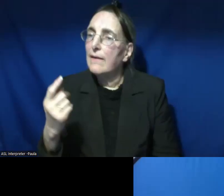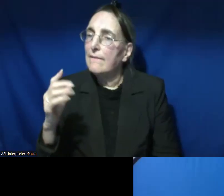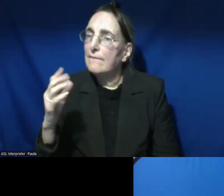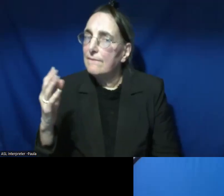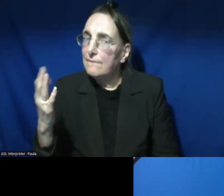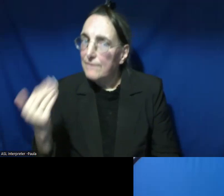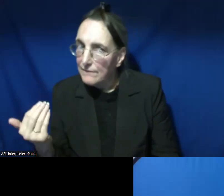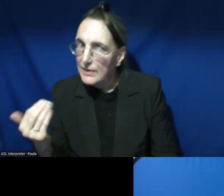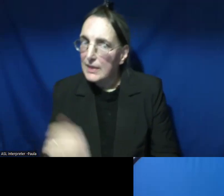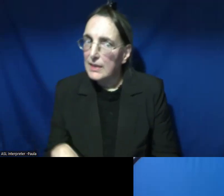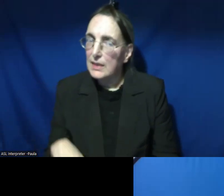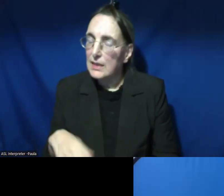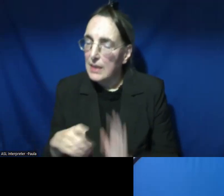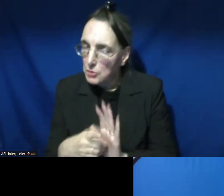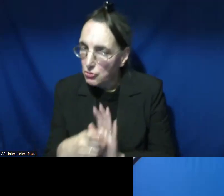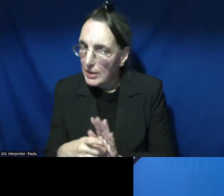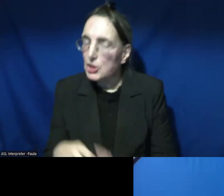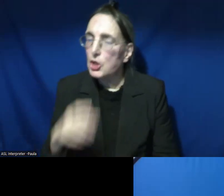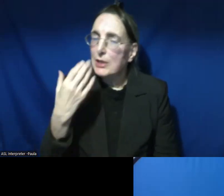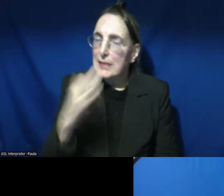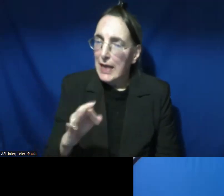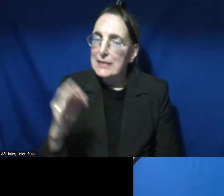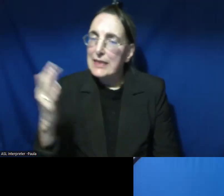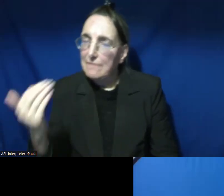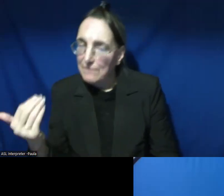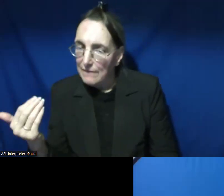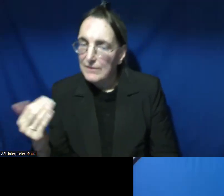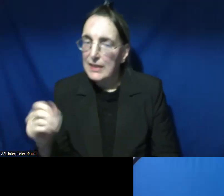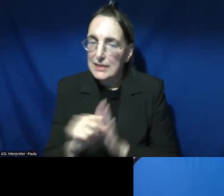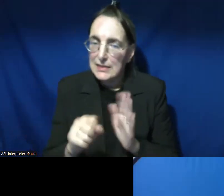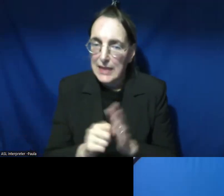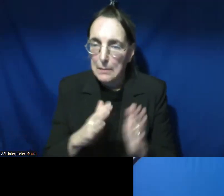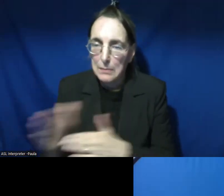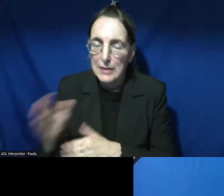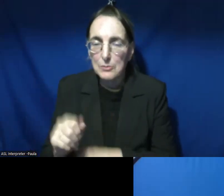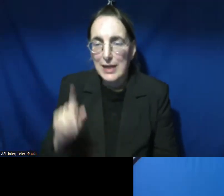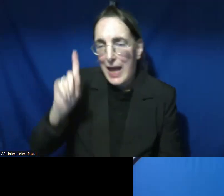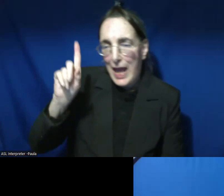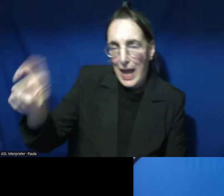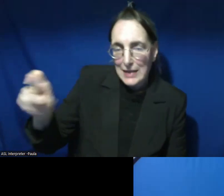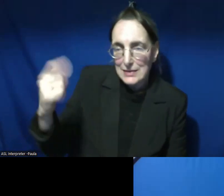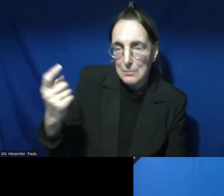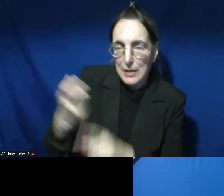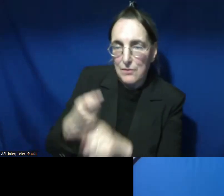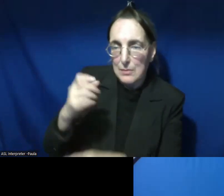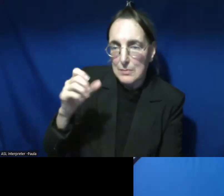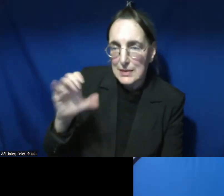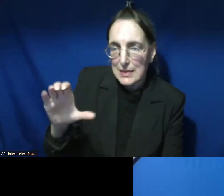So I'm going to ask one of my colleagues from CMS if they would be able to answer the question for us.